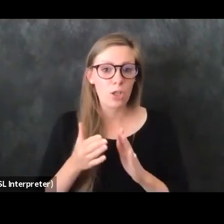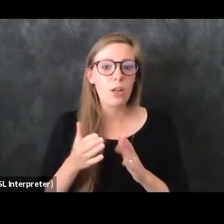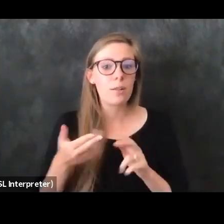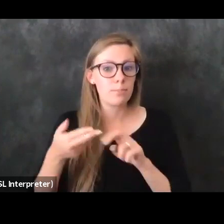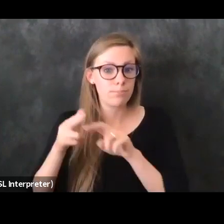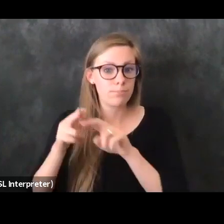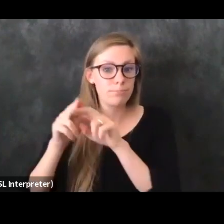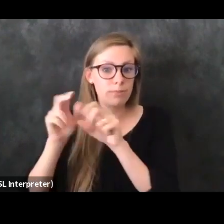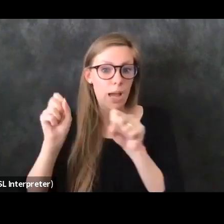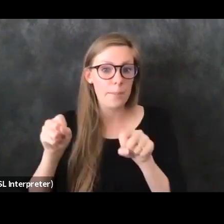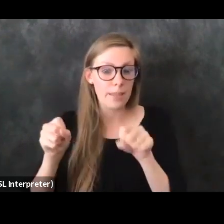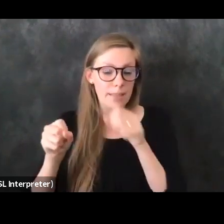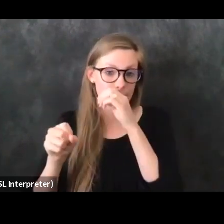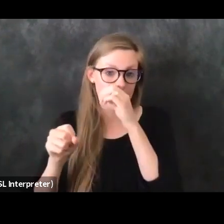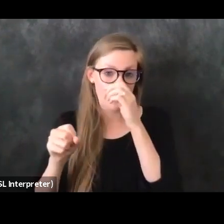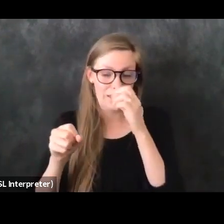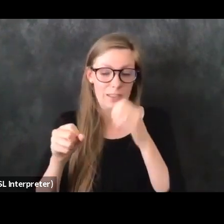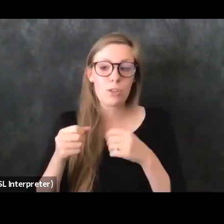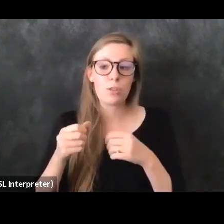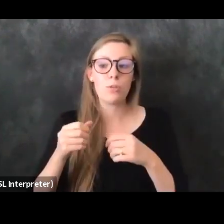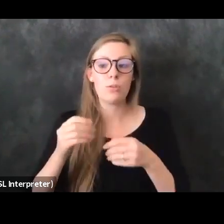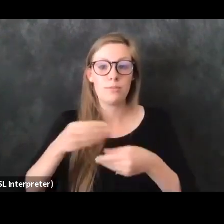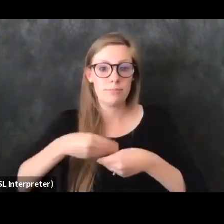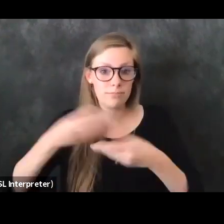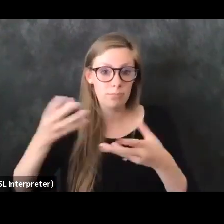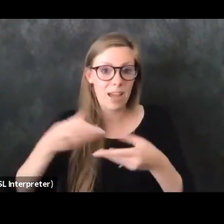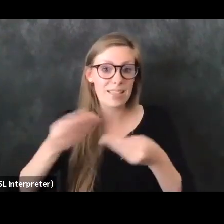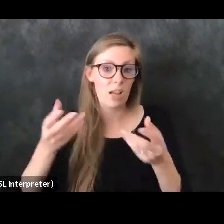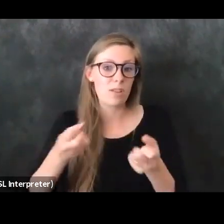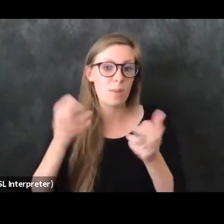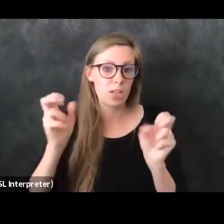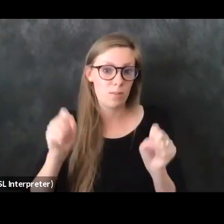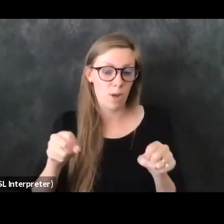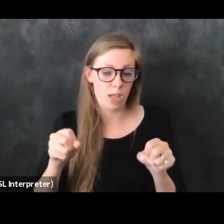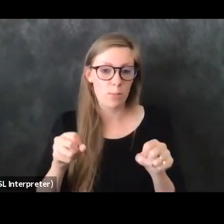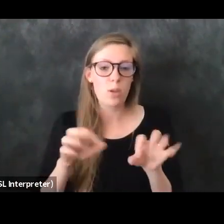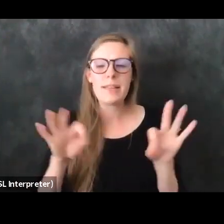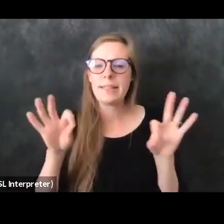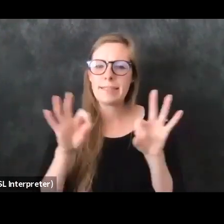to meet the state's announcements of increased allocations. Significant resources have been directed